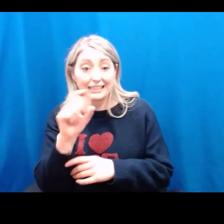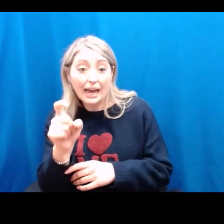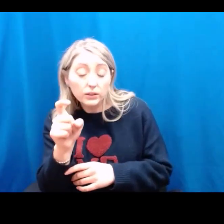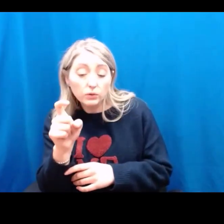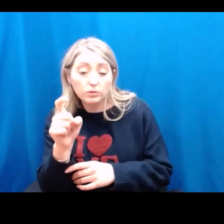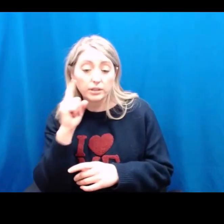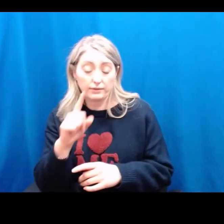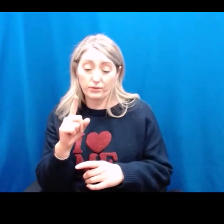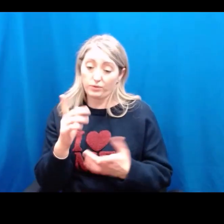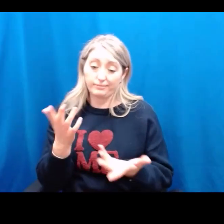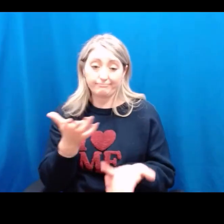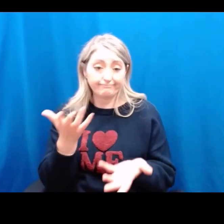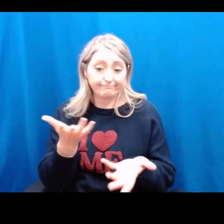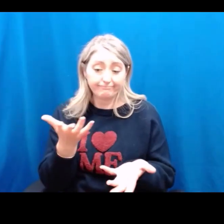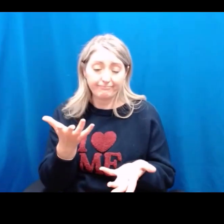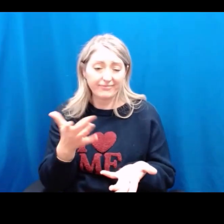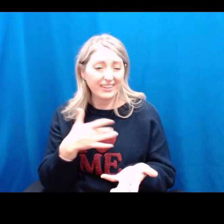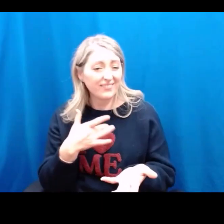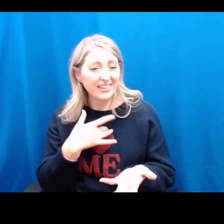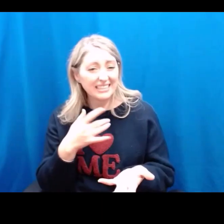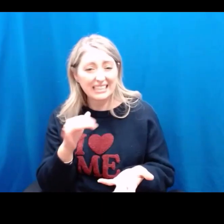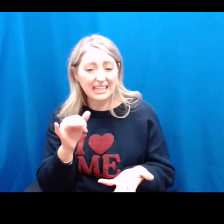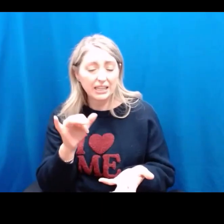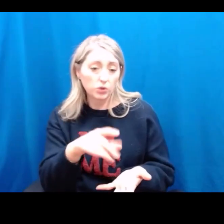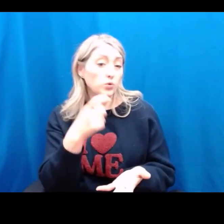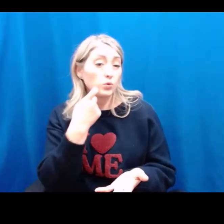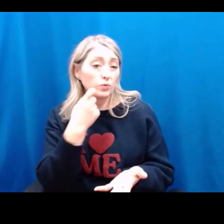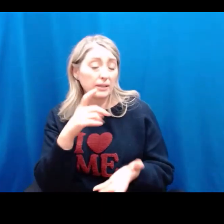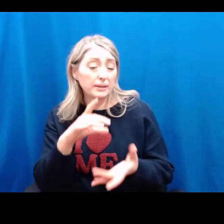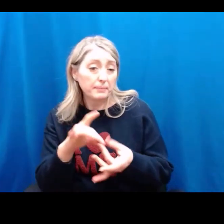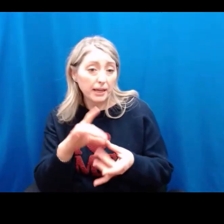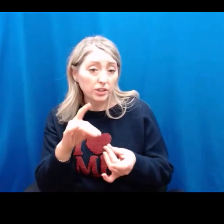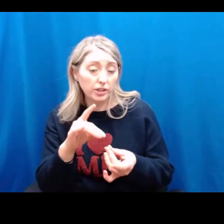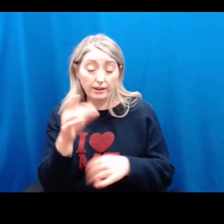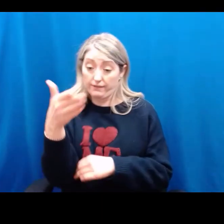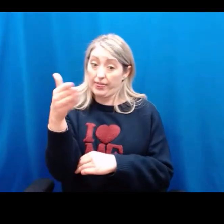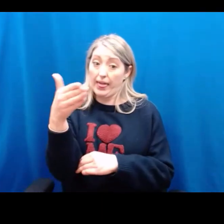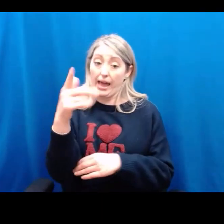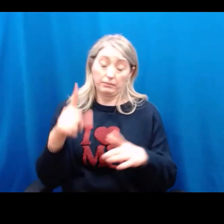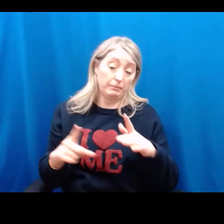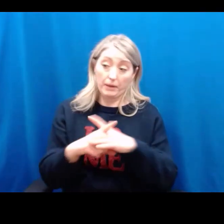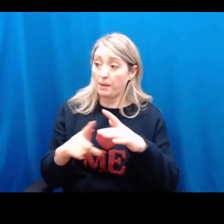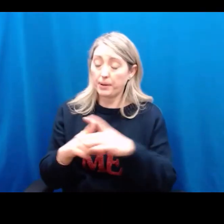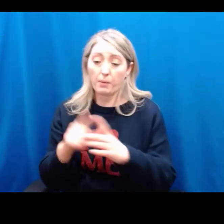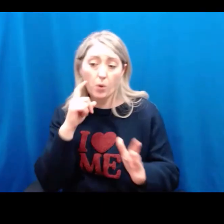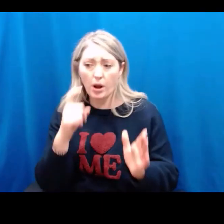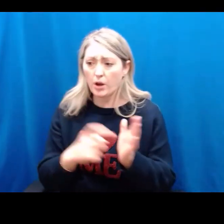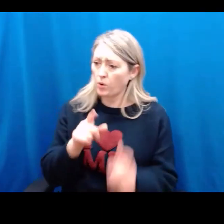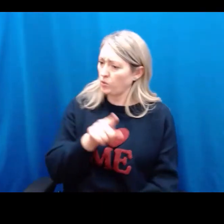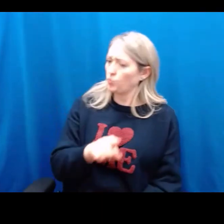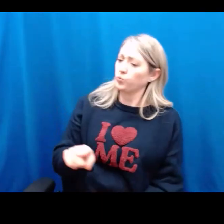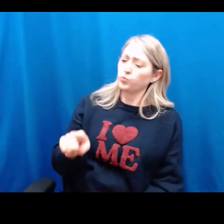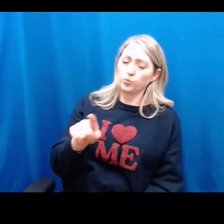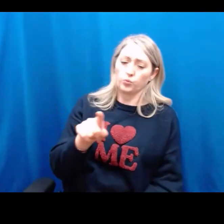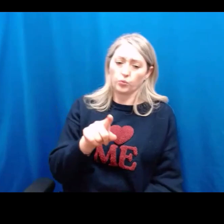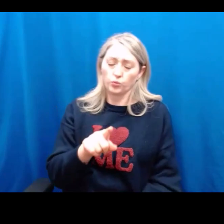things that you're talking about as pink flags. Are also true in that older male that I'm seeing show up to the clinic.